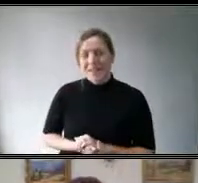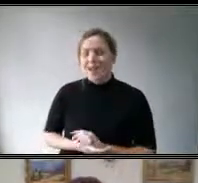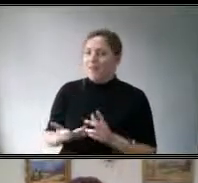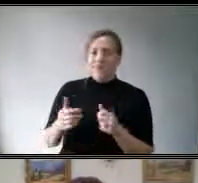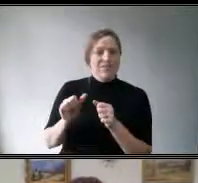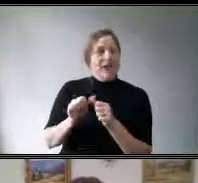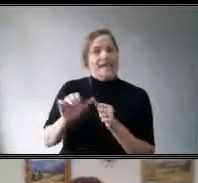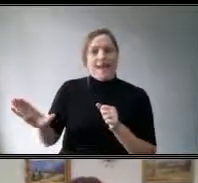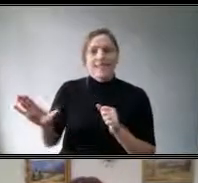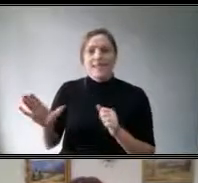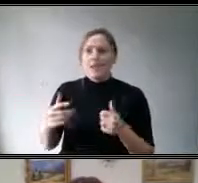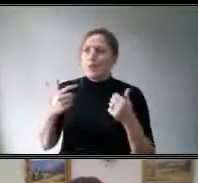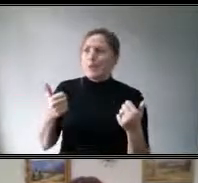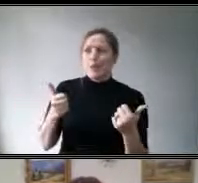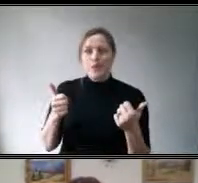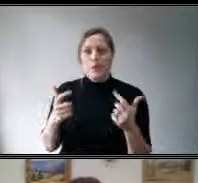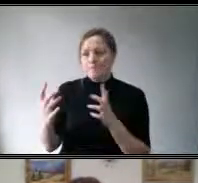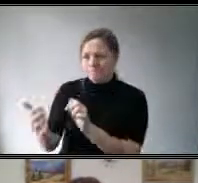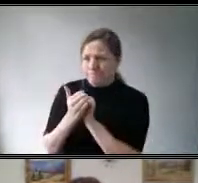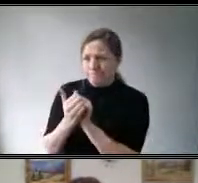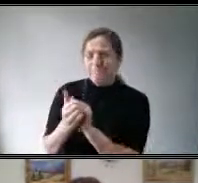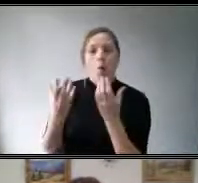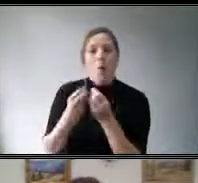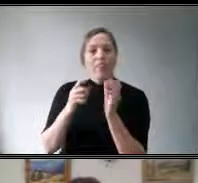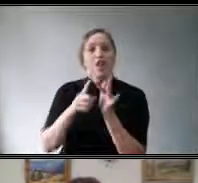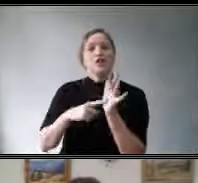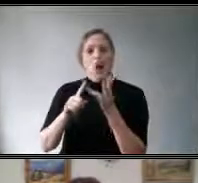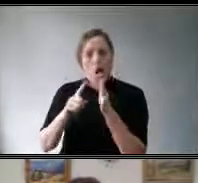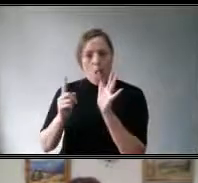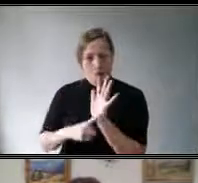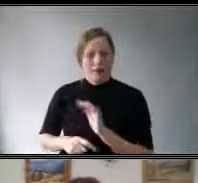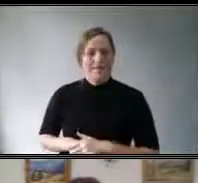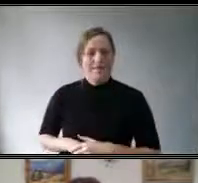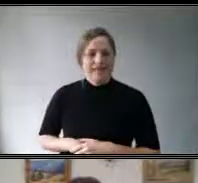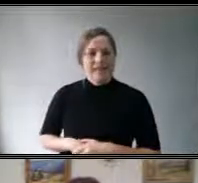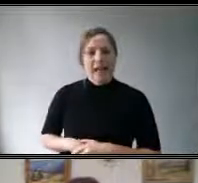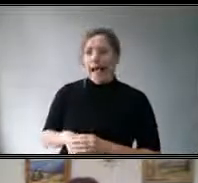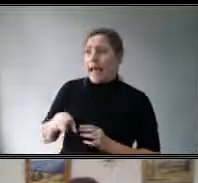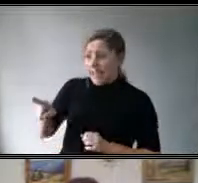of meeting of the minds with joel he was very interested in working on our post-production